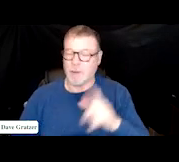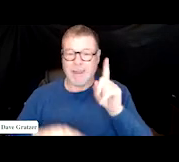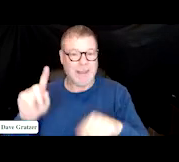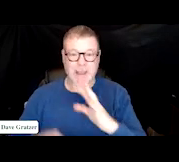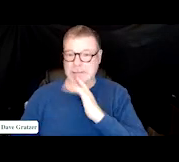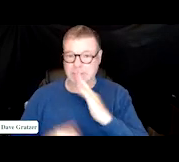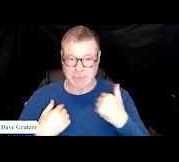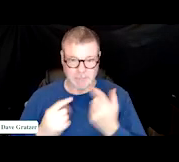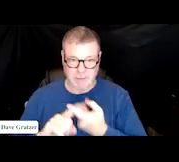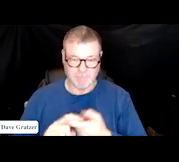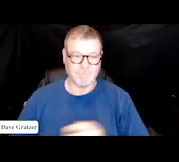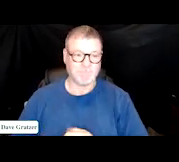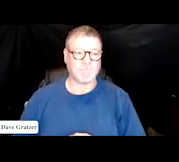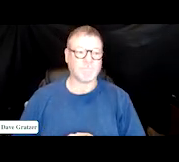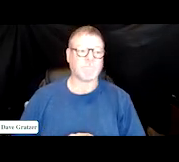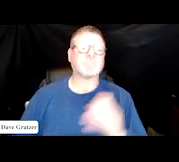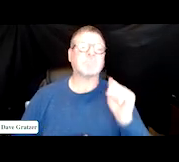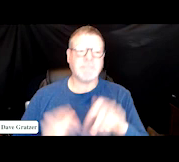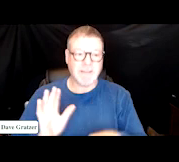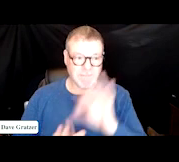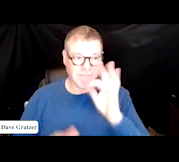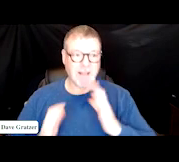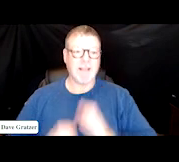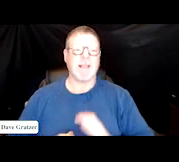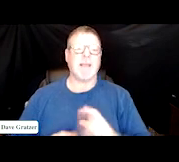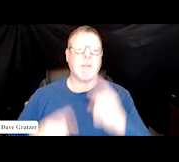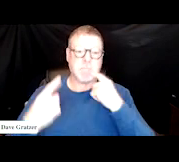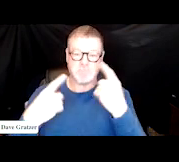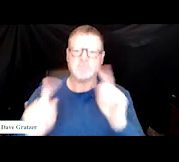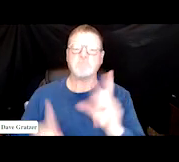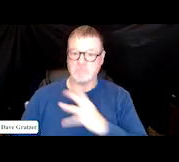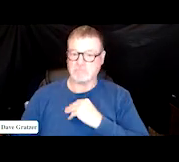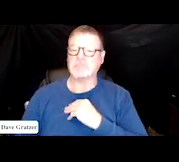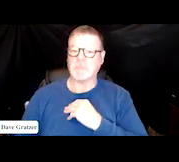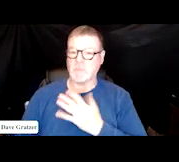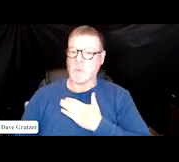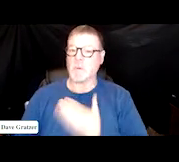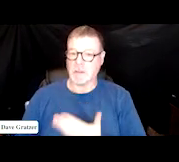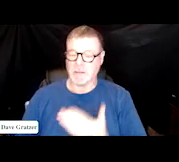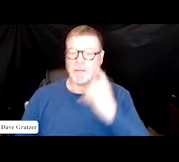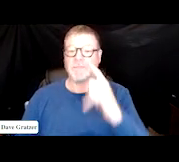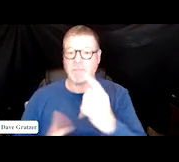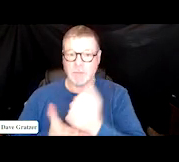We were able to find the client, he was receptive to treatment. We did some referrals and we did some screening